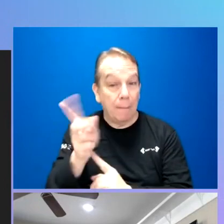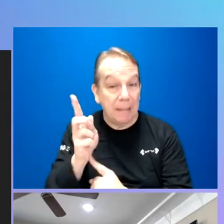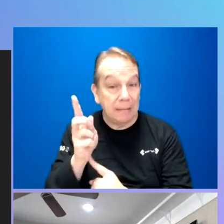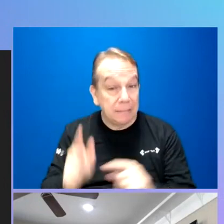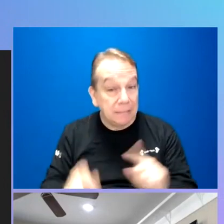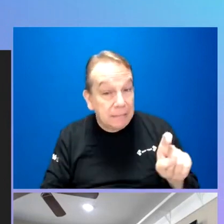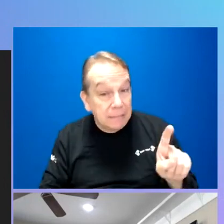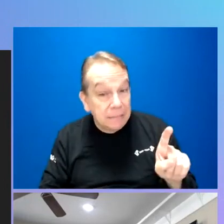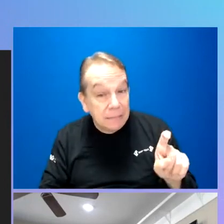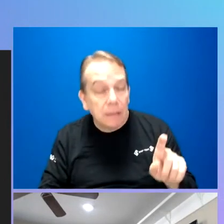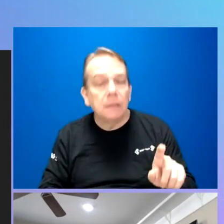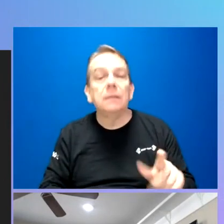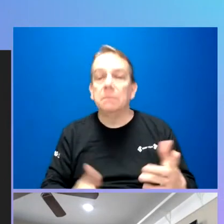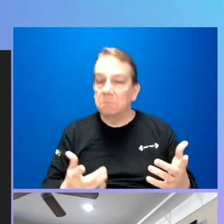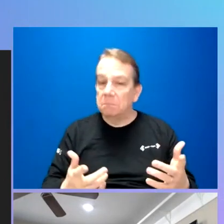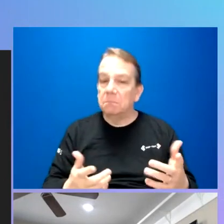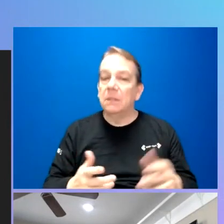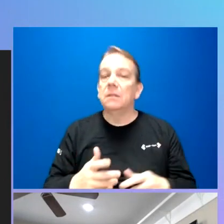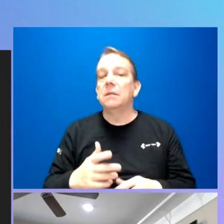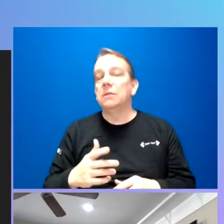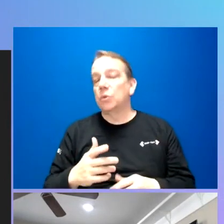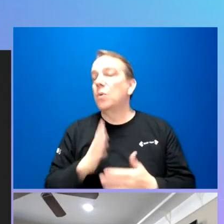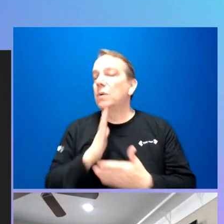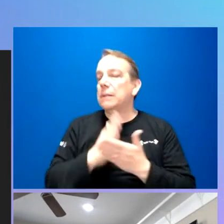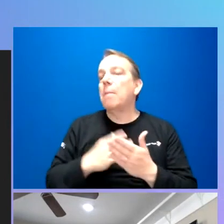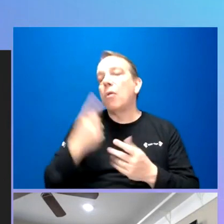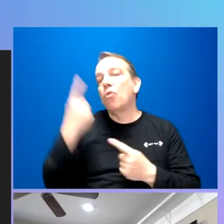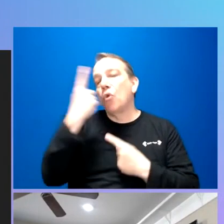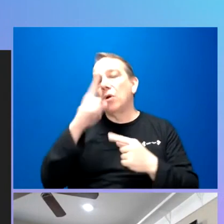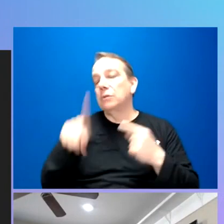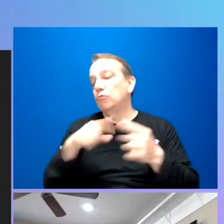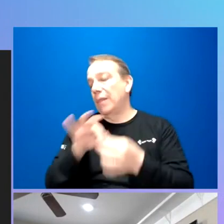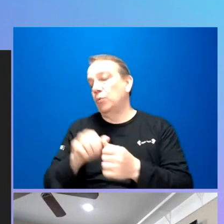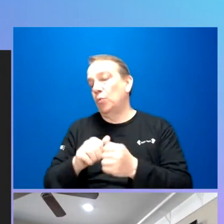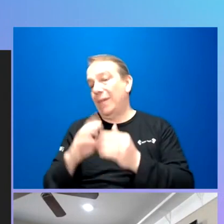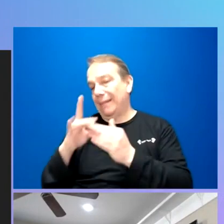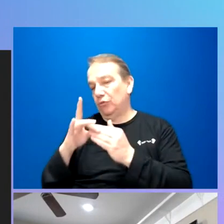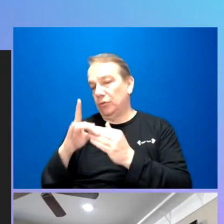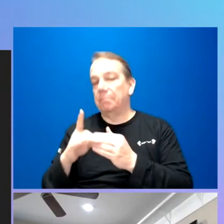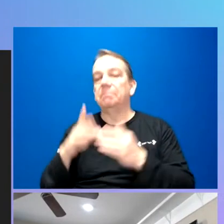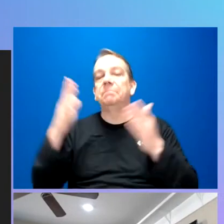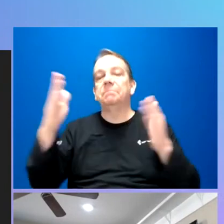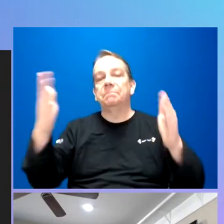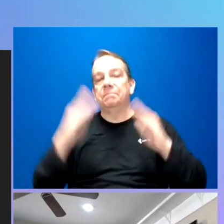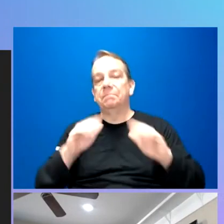going to move forward. So for those of you who can't see this